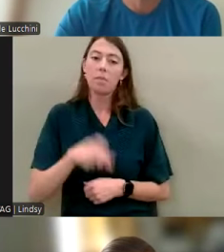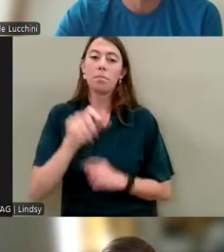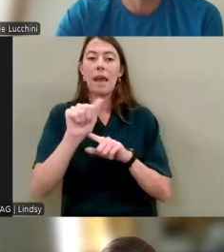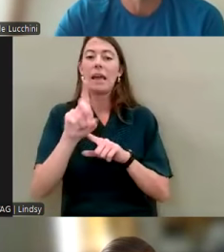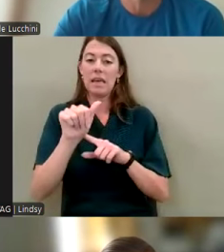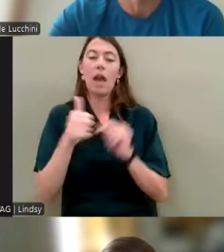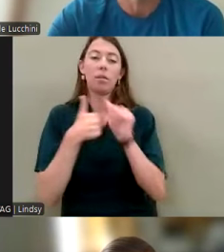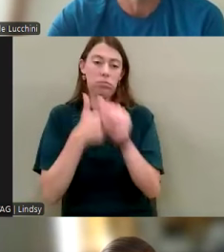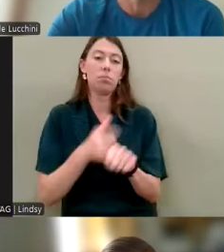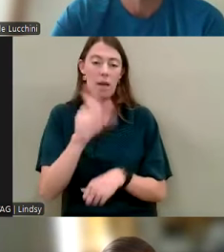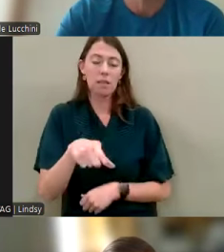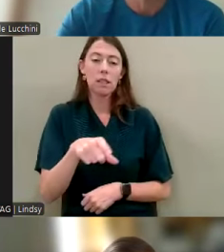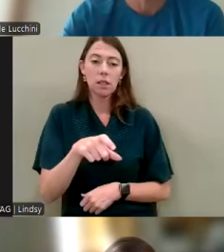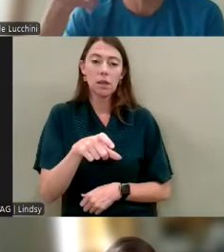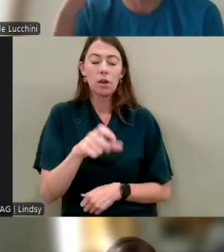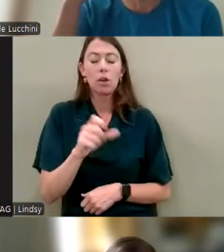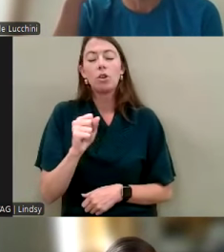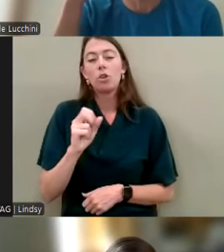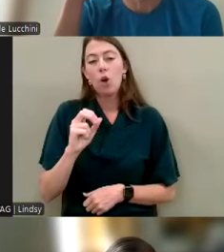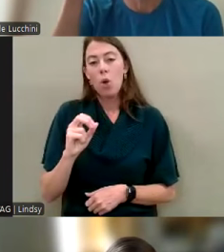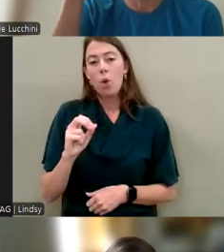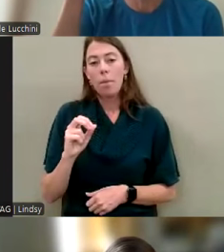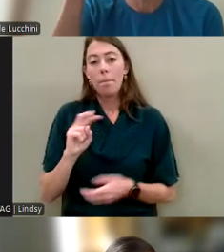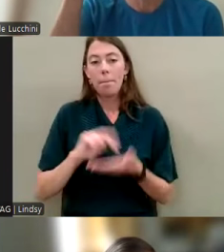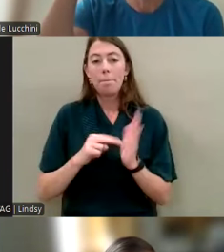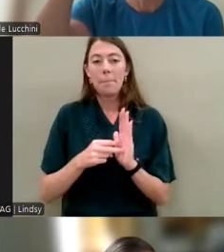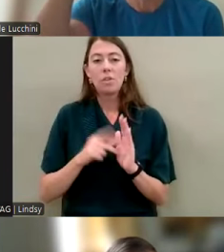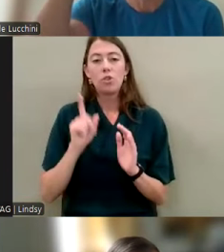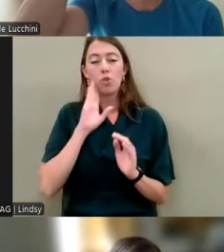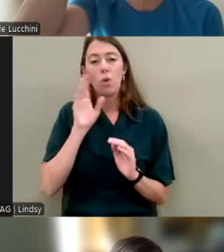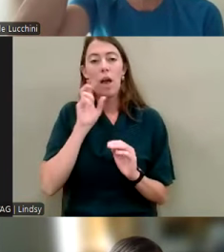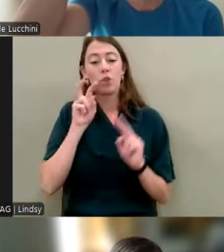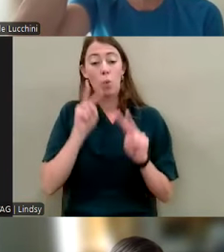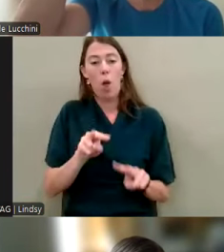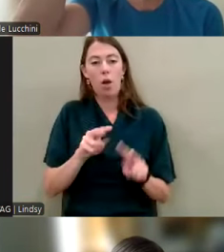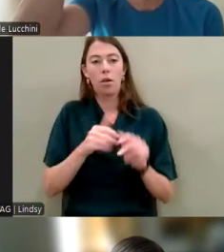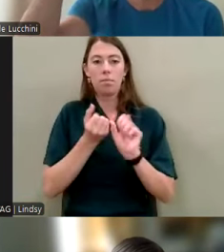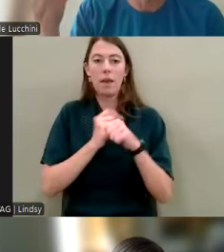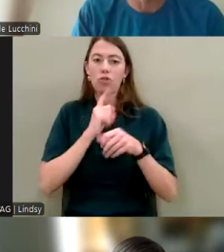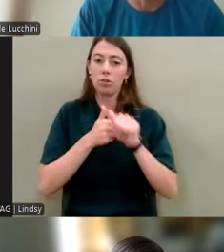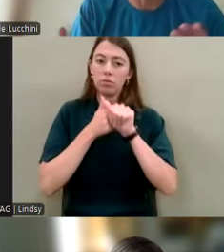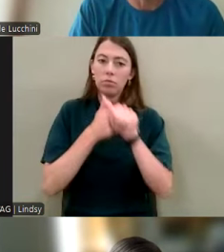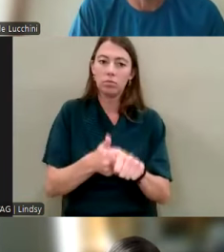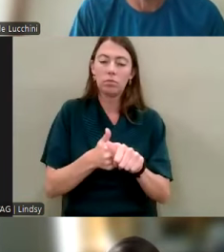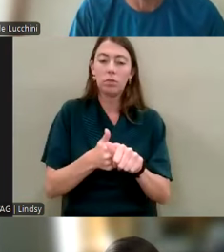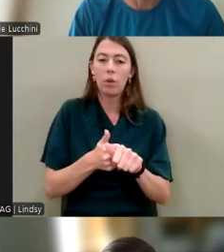you will need to report in terms of the adherence of the website to the Web Content Accessibility